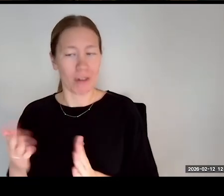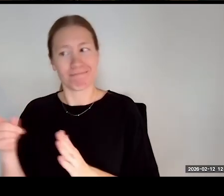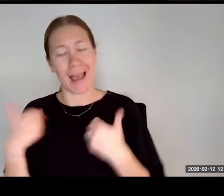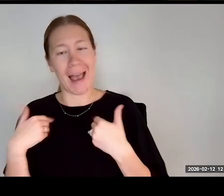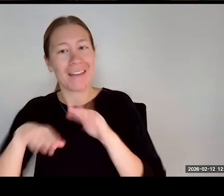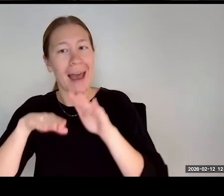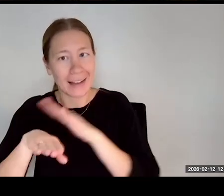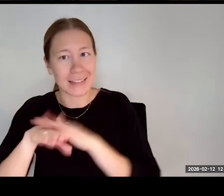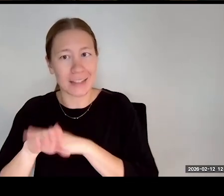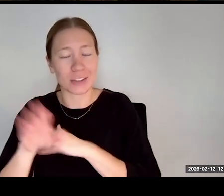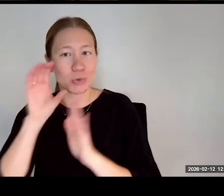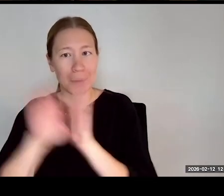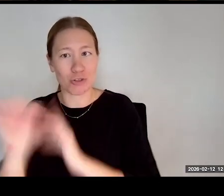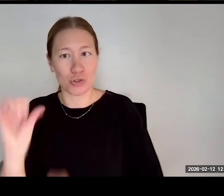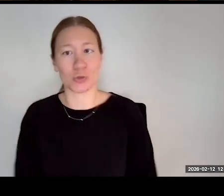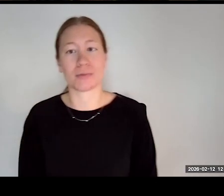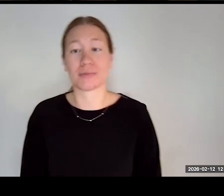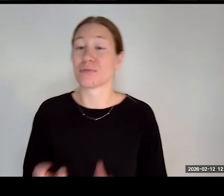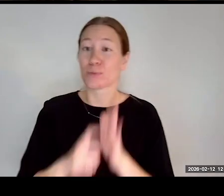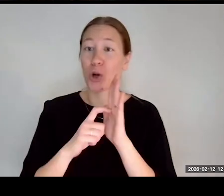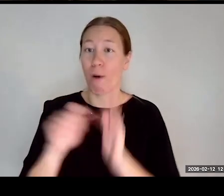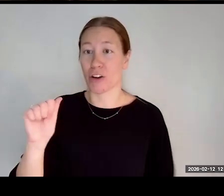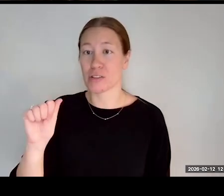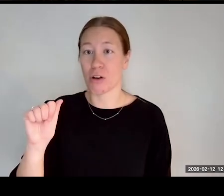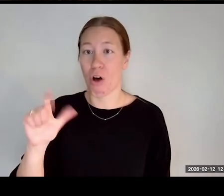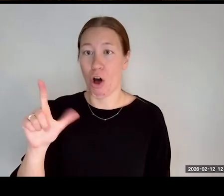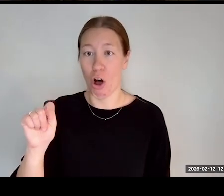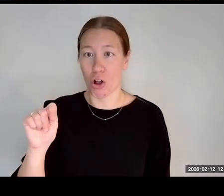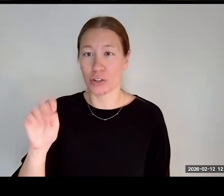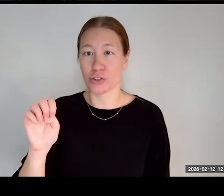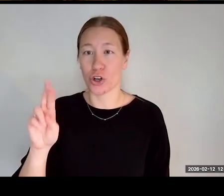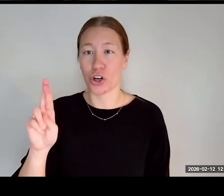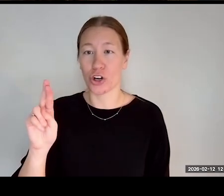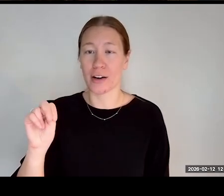So these images require alternative or alt text that describes what is depicted.